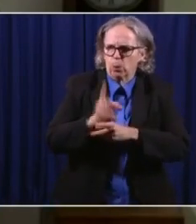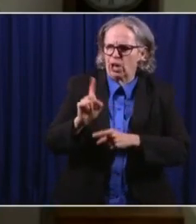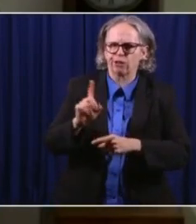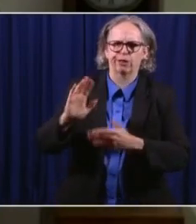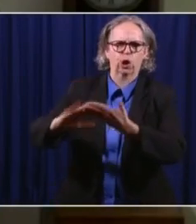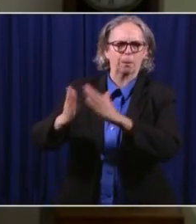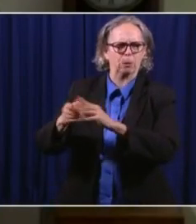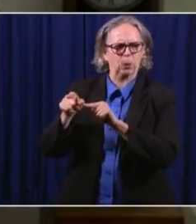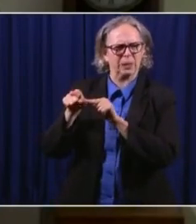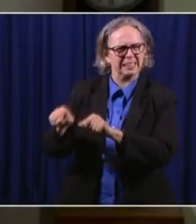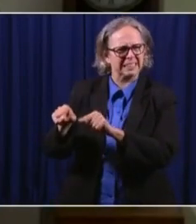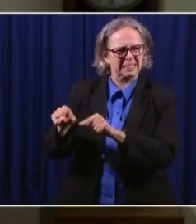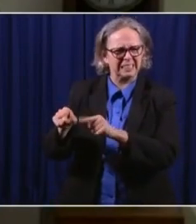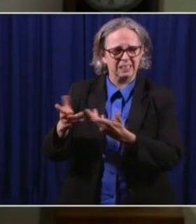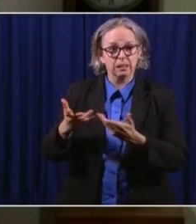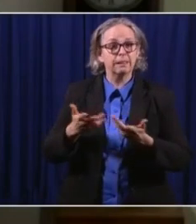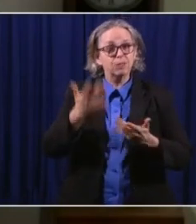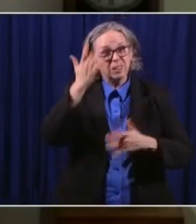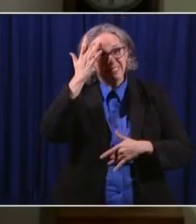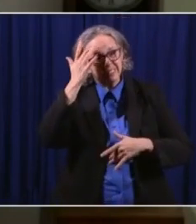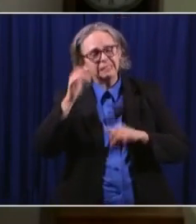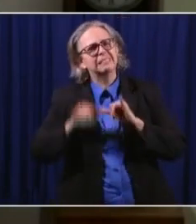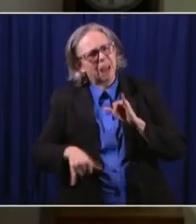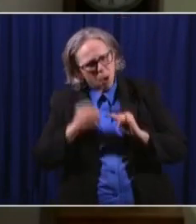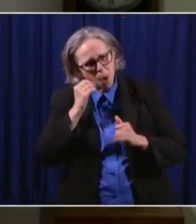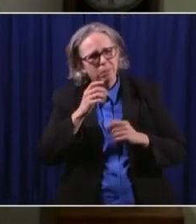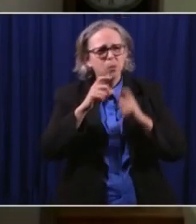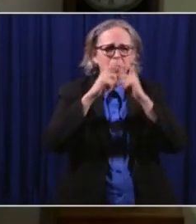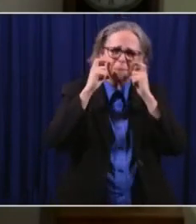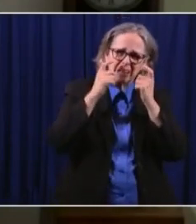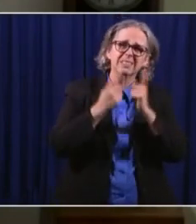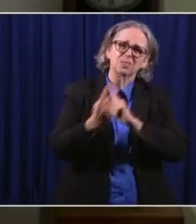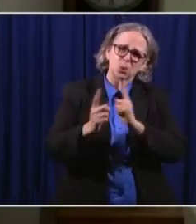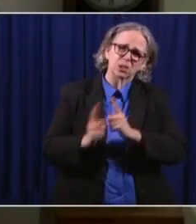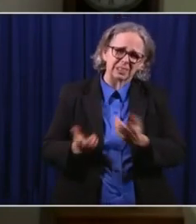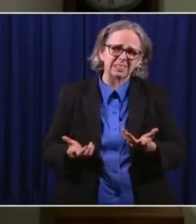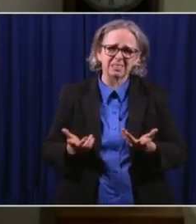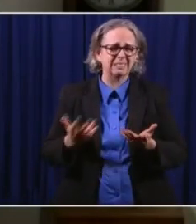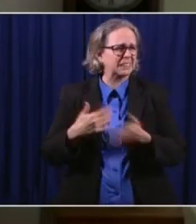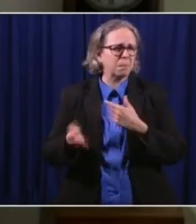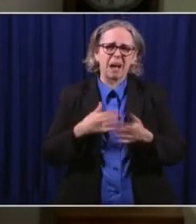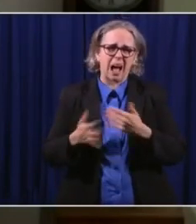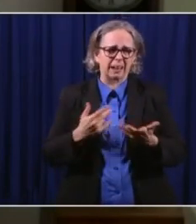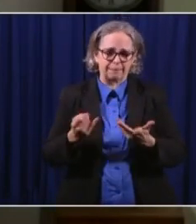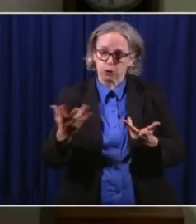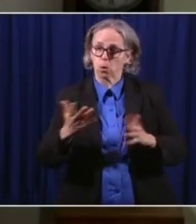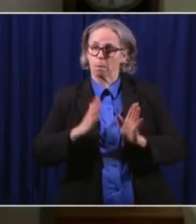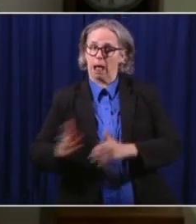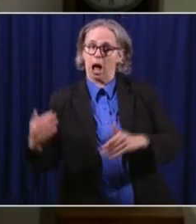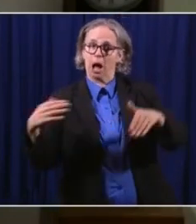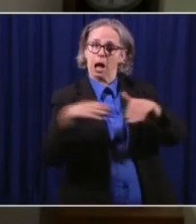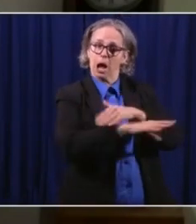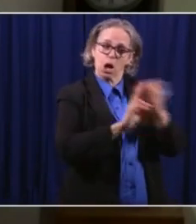FACILITIES ARE FOR EVERYONE TO BE VERY, VERY CAREFUL IN THE COMMUNITY. STAY HOME WHEN YOU'RE SICK, WEAR YOUR MASK, SOCIAL DISTANCE